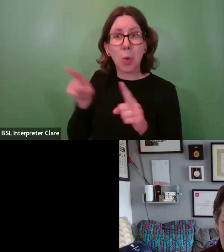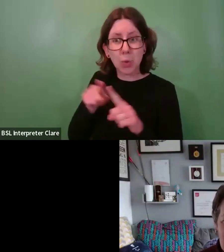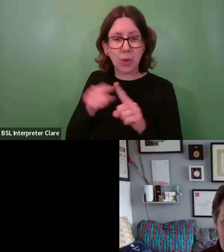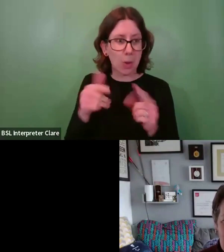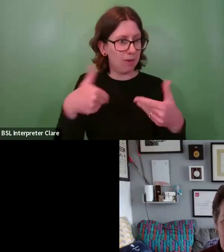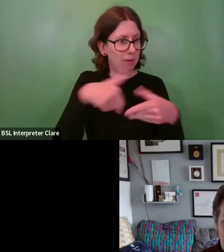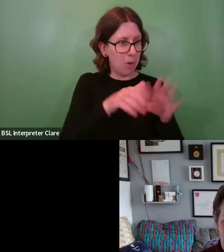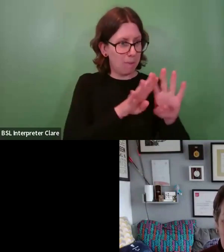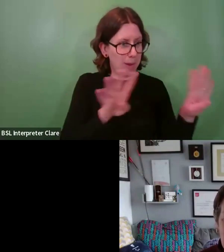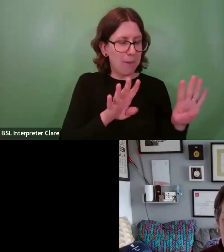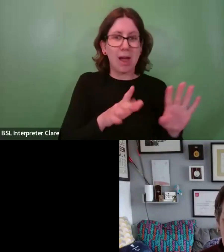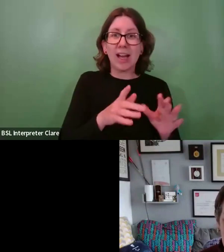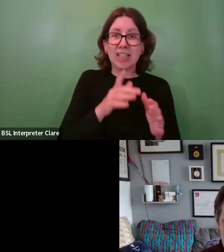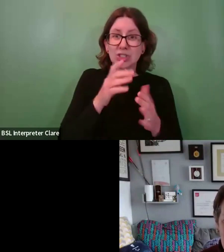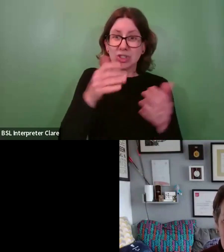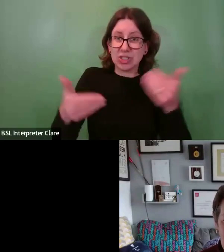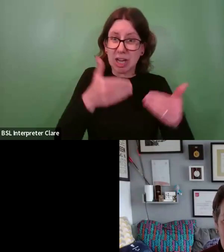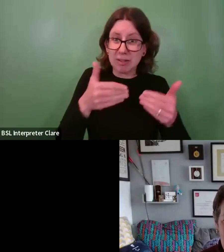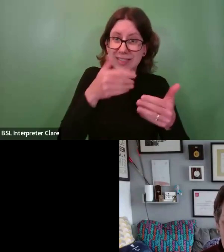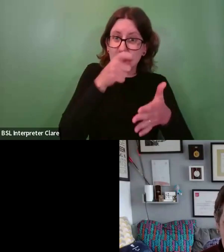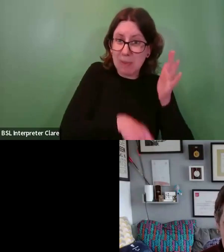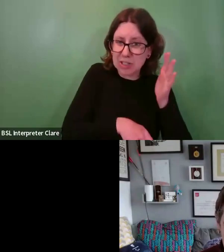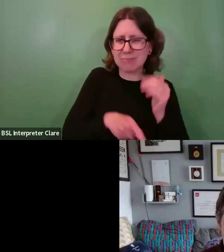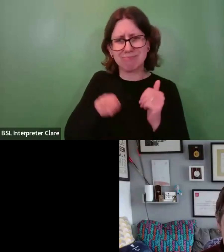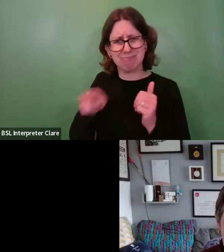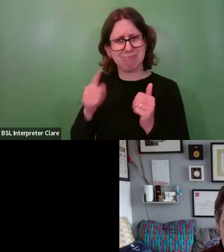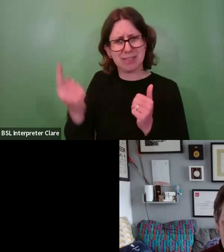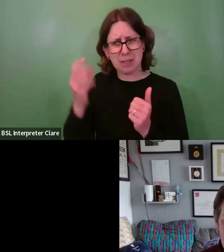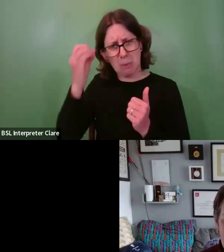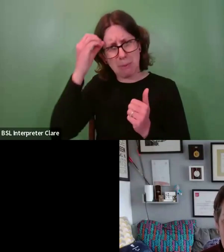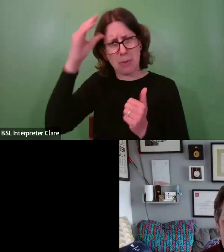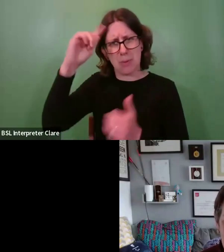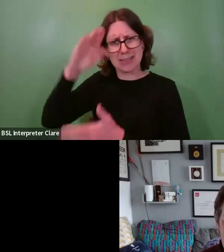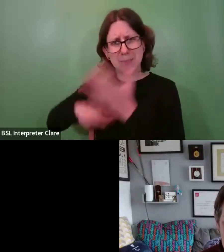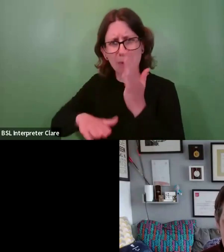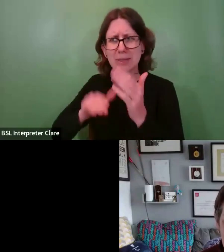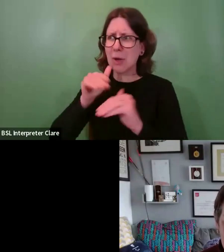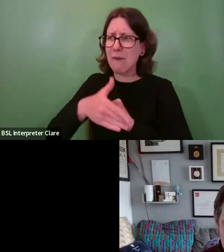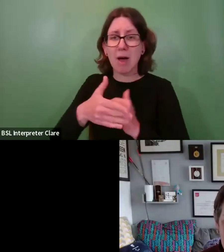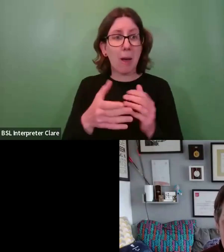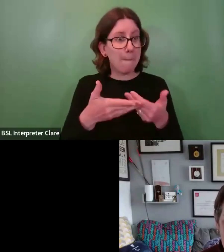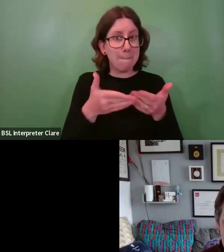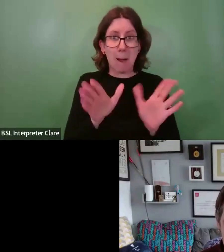So Pippa has lots of experience in these kind of public appointment roles, and it would just be great to